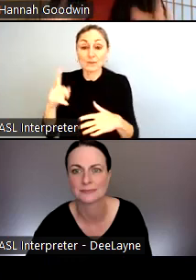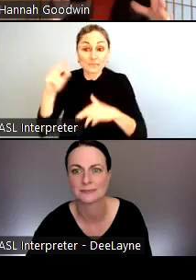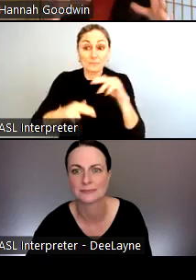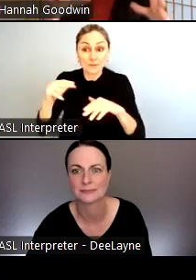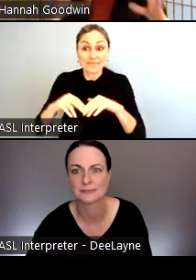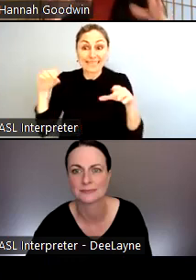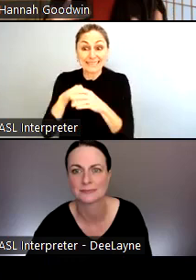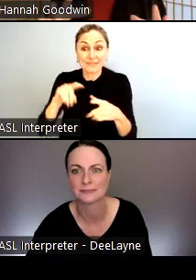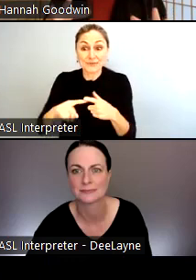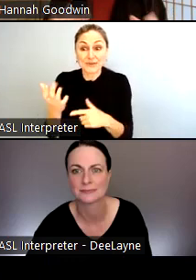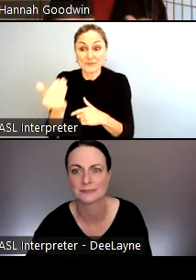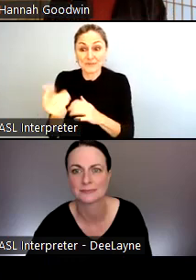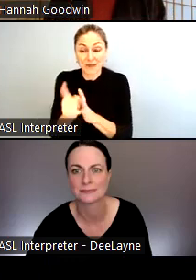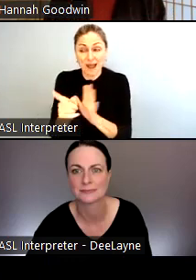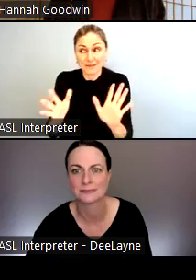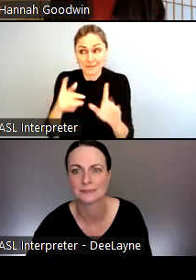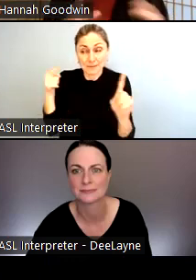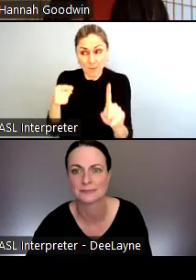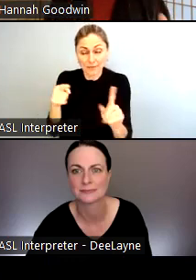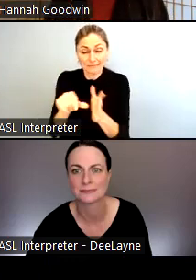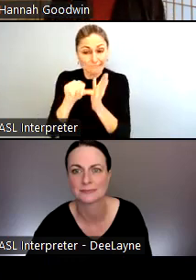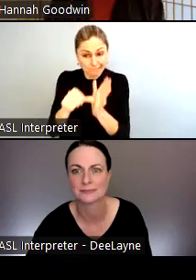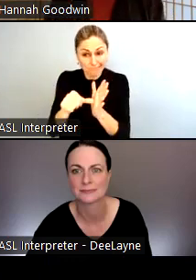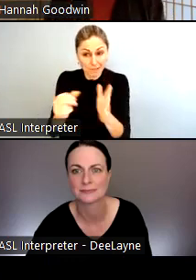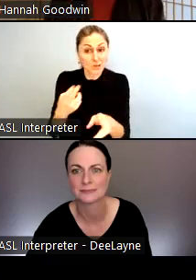So we're talking short. These are very specific,